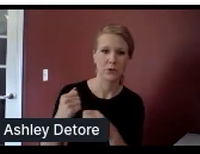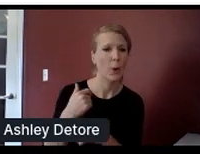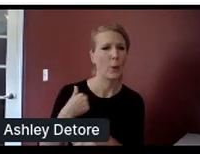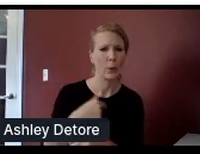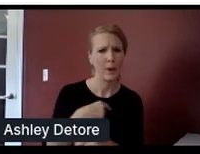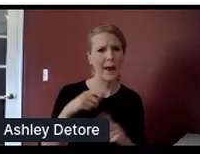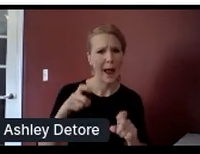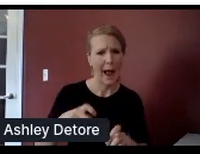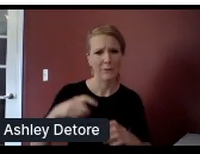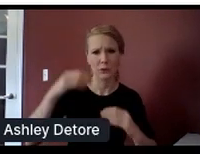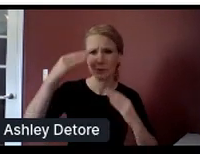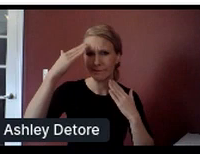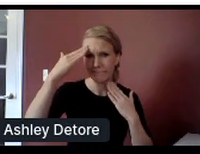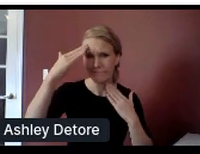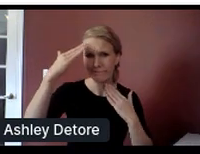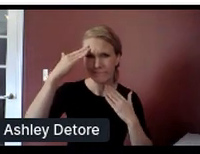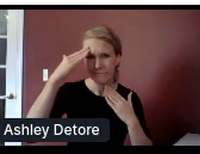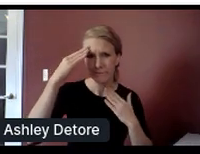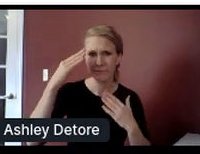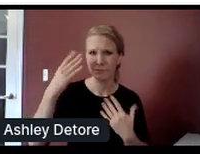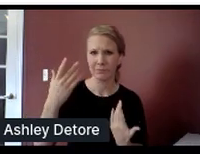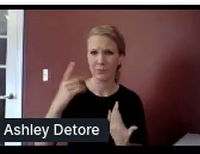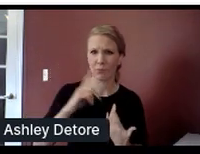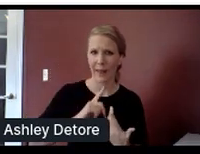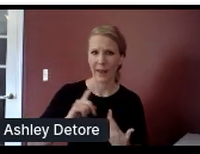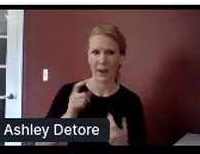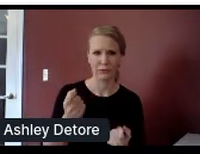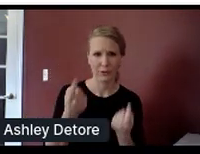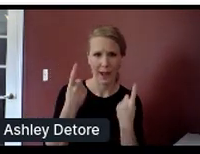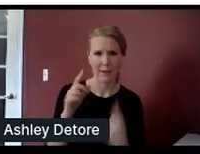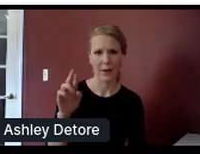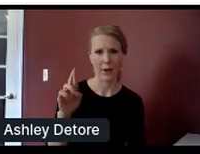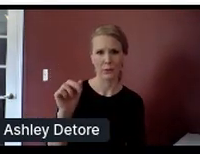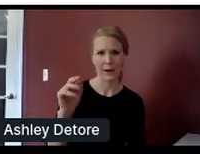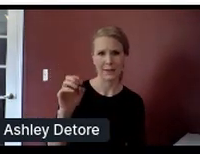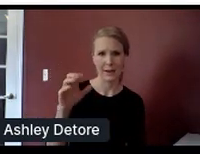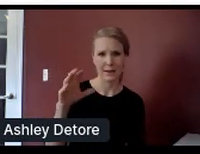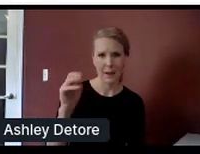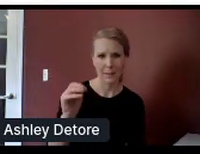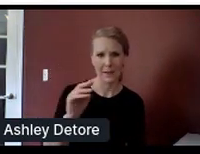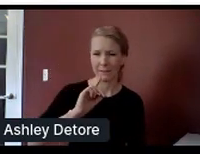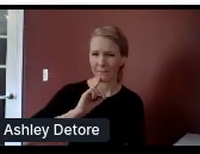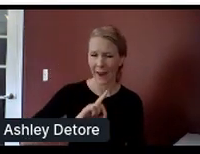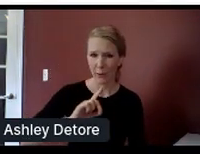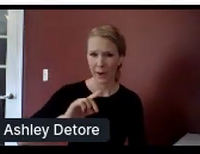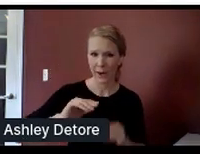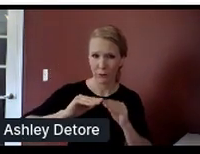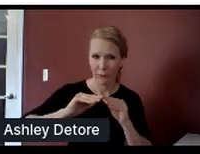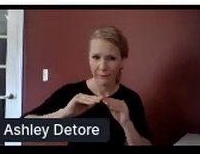is so pervasive, and it's destructive. So what I want you to do is I want